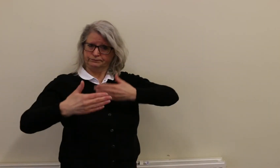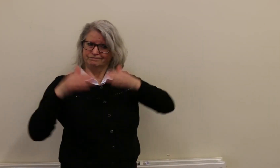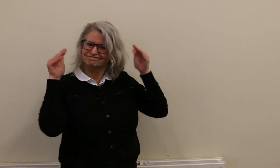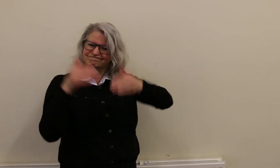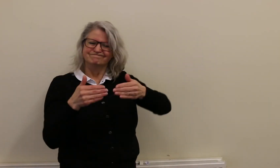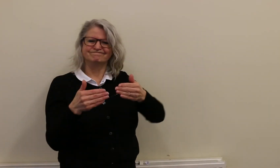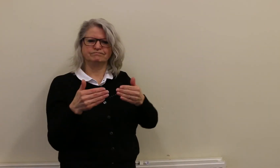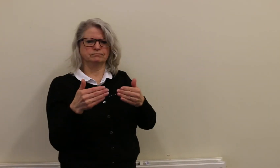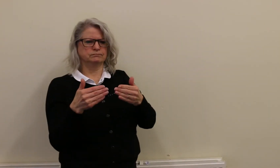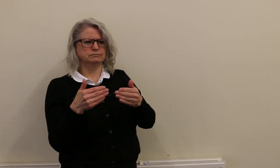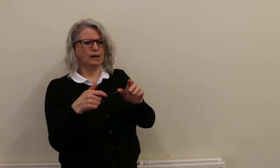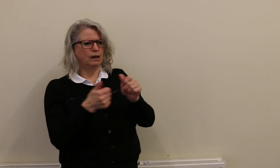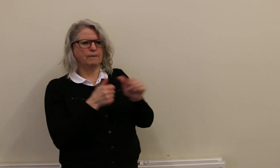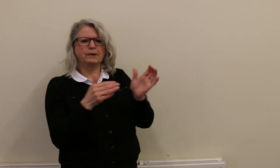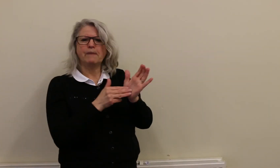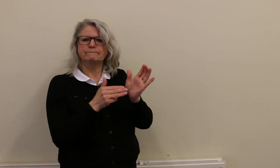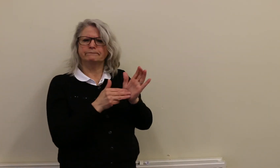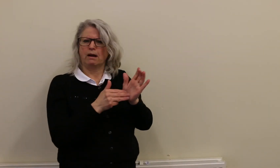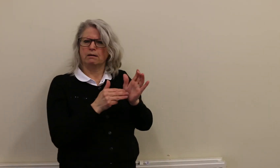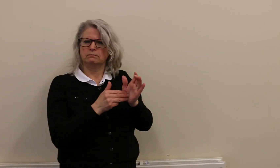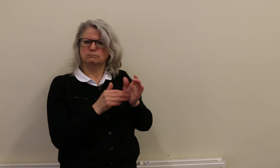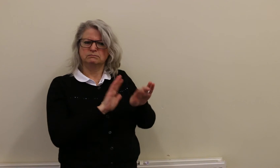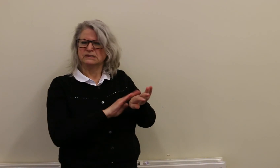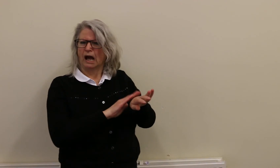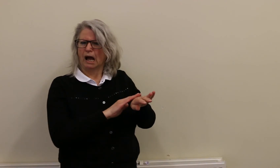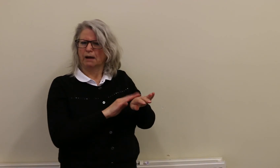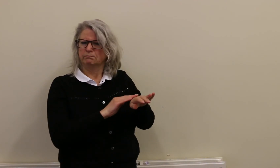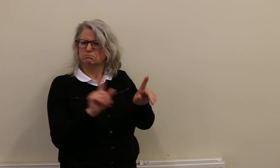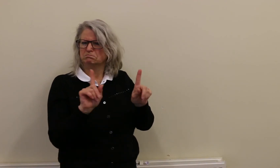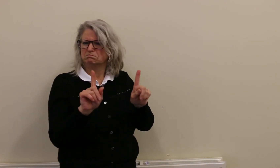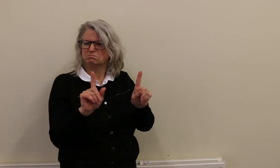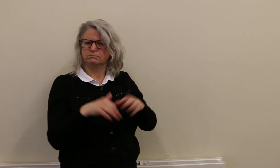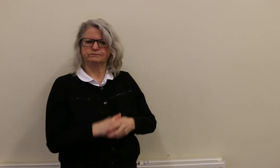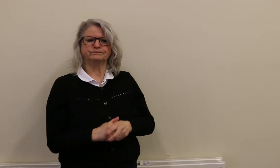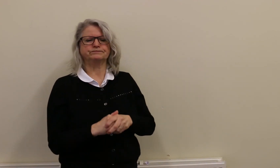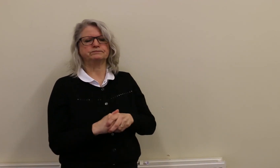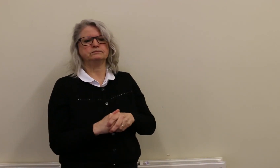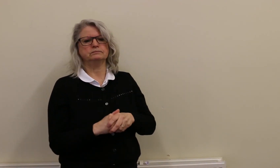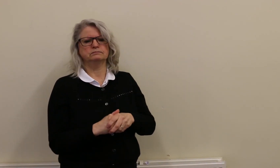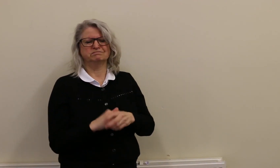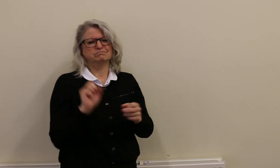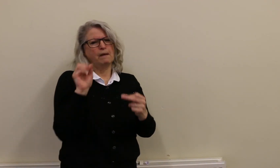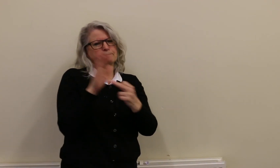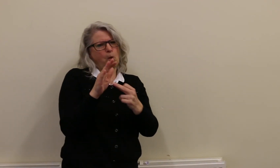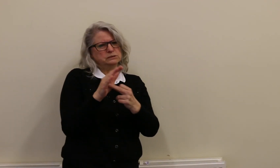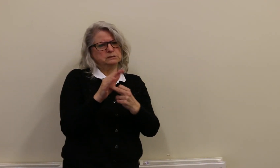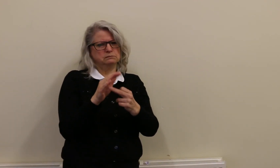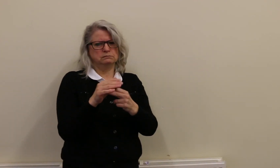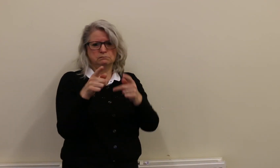This section focuses on how much time you need to give as a company member.